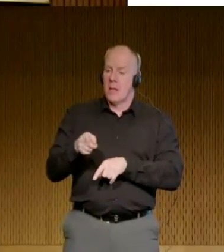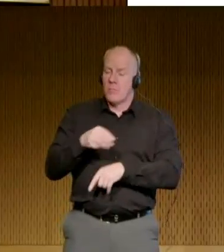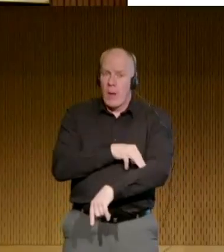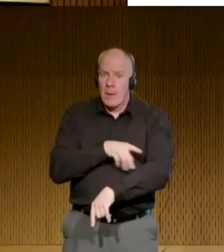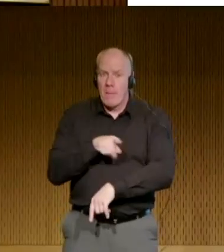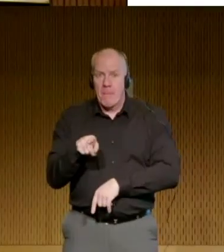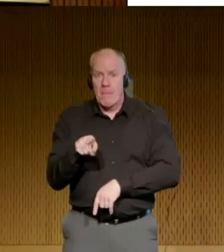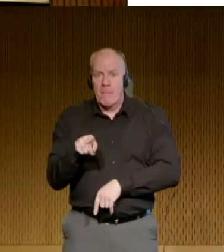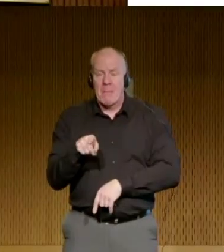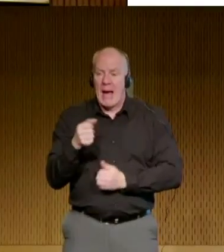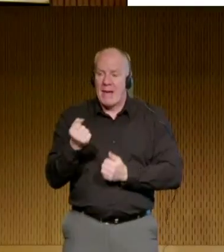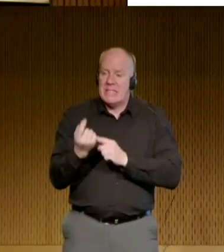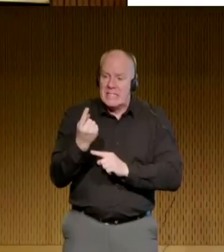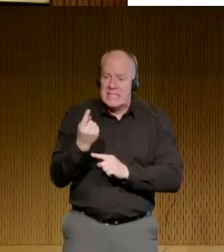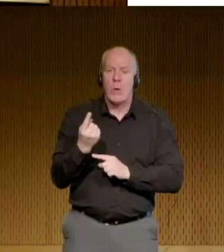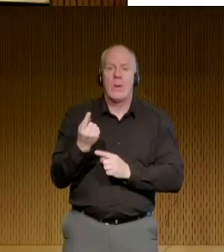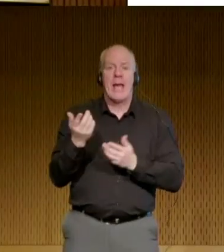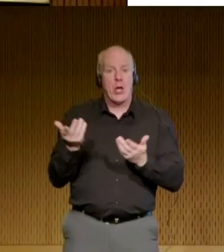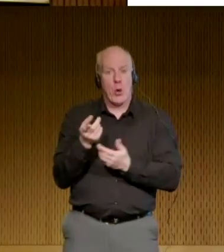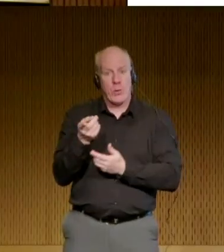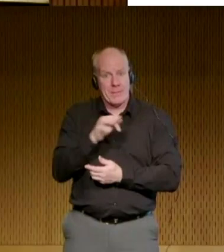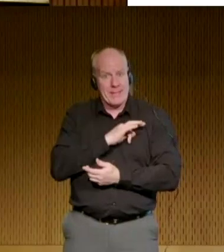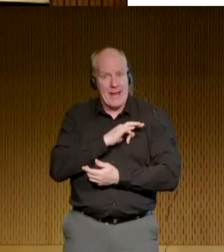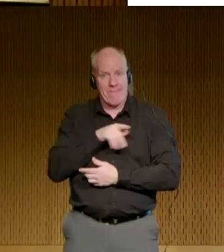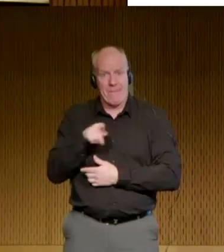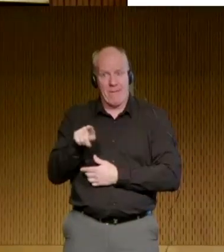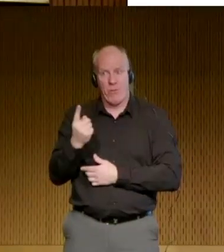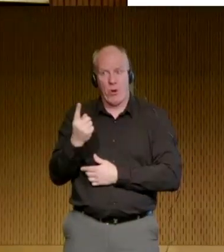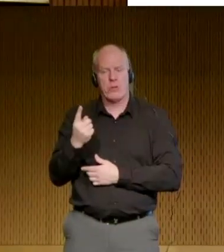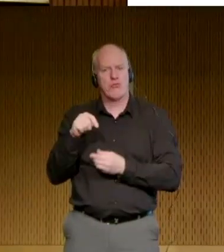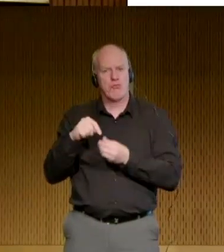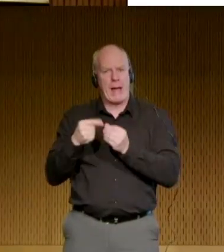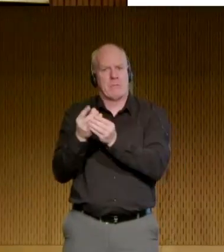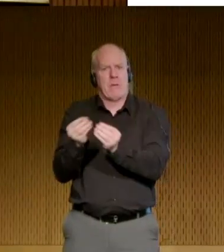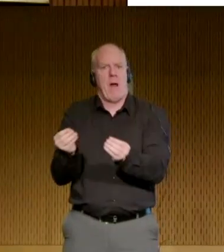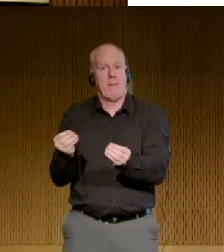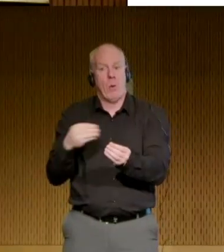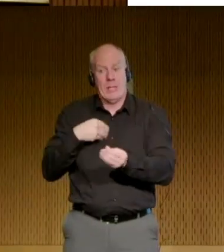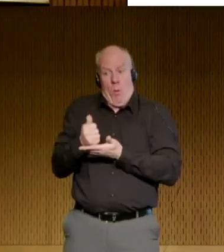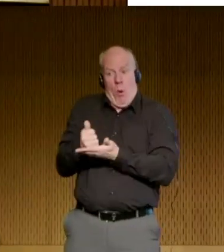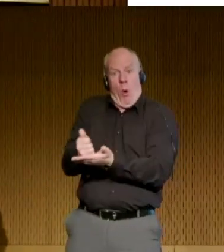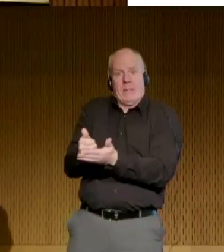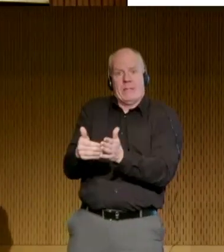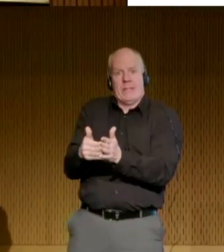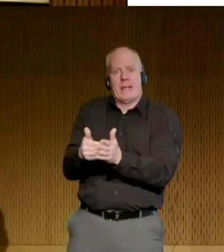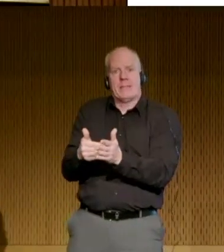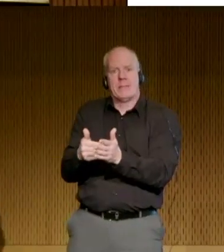we do try and encourage that learner to address those issues. We support them and engage with them